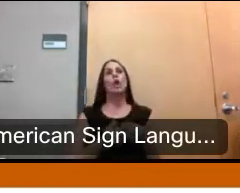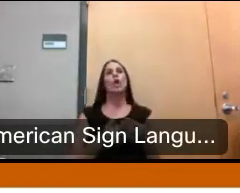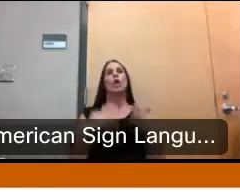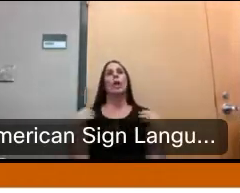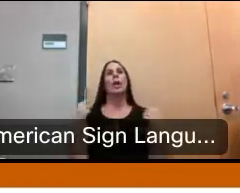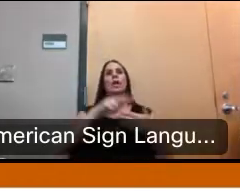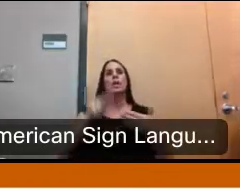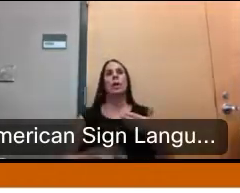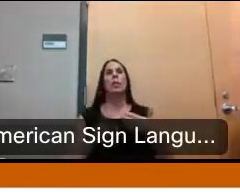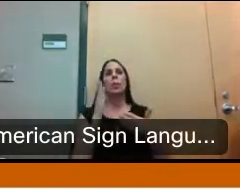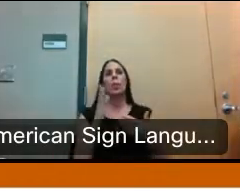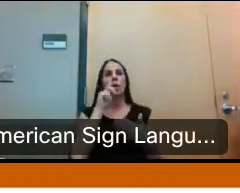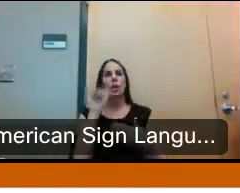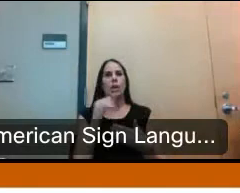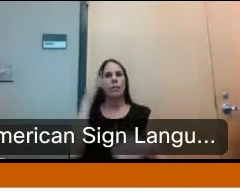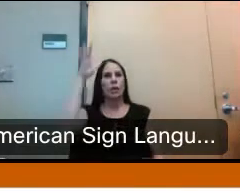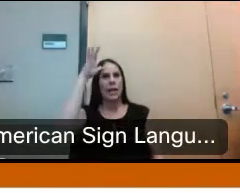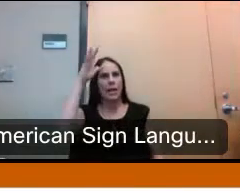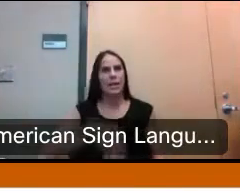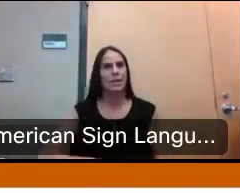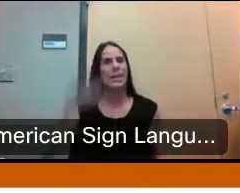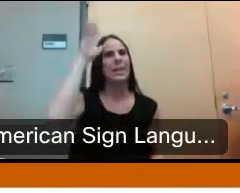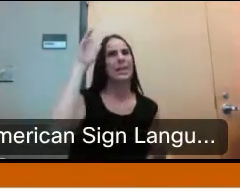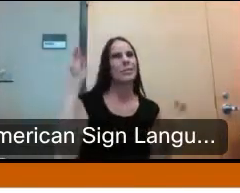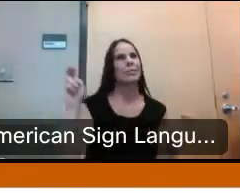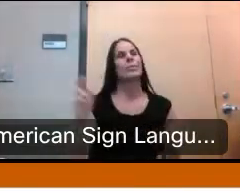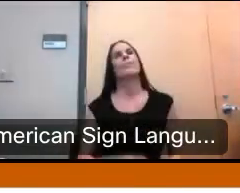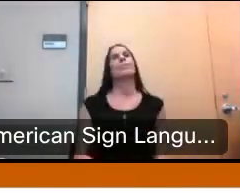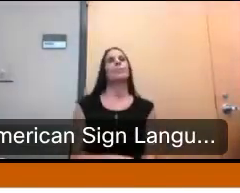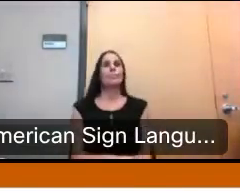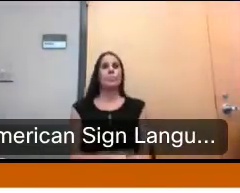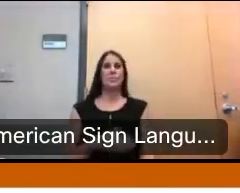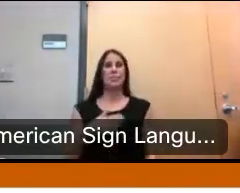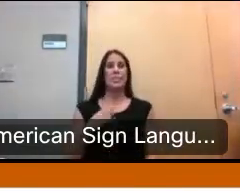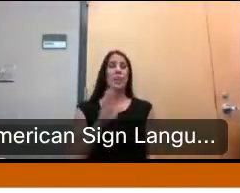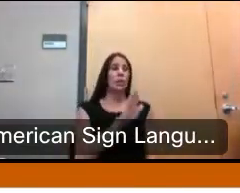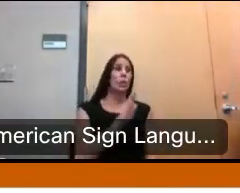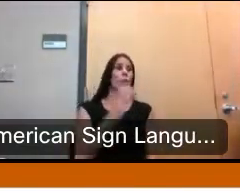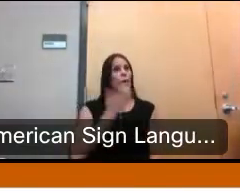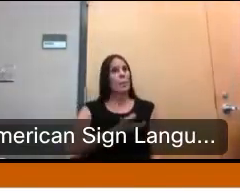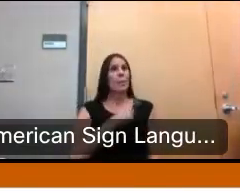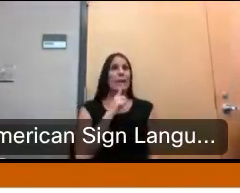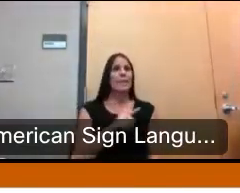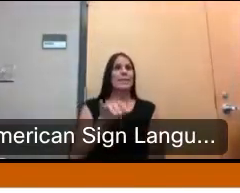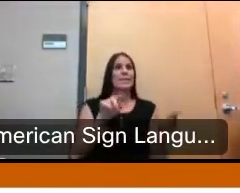it look like? And so my pregnancy today has very much the your baby's as big as, you know, all the things. Well, we're like, well for ours.